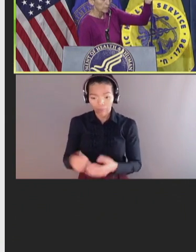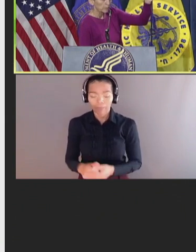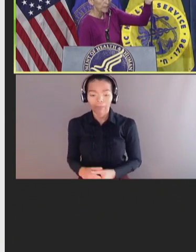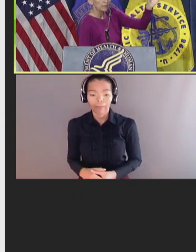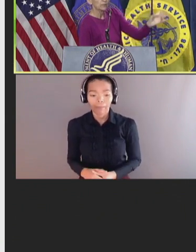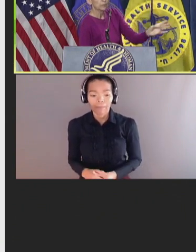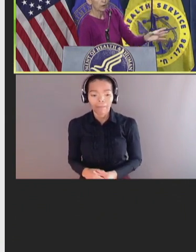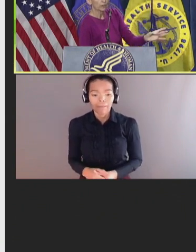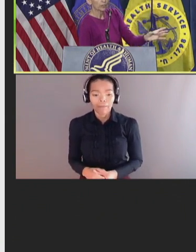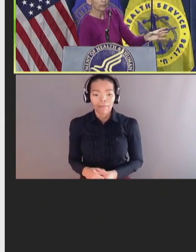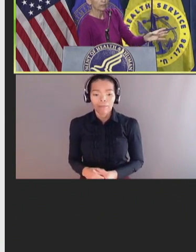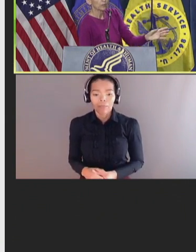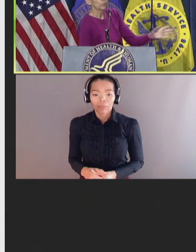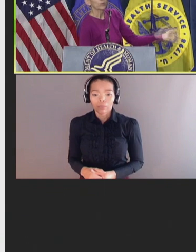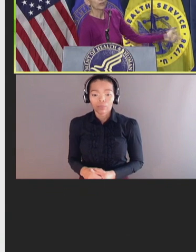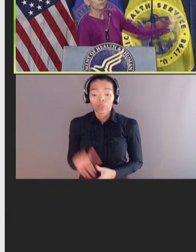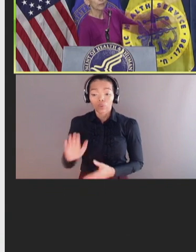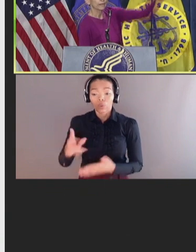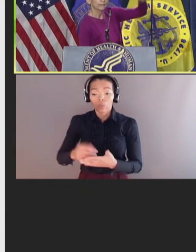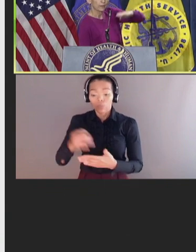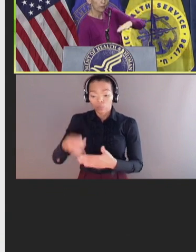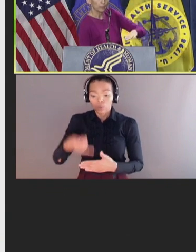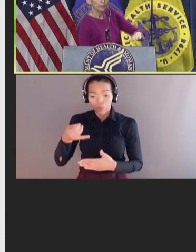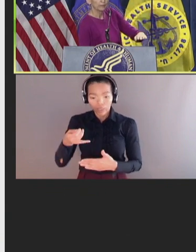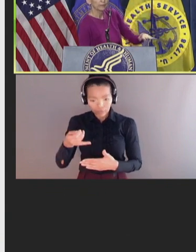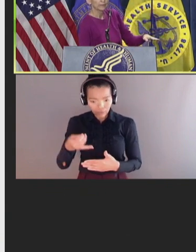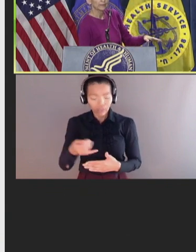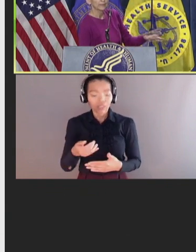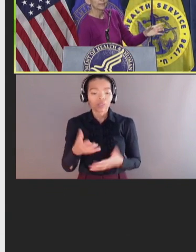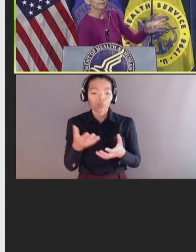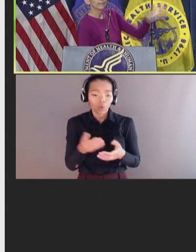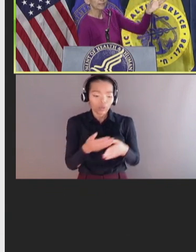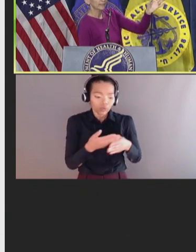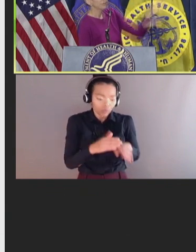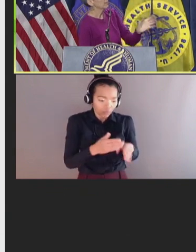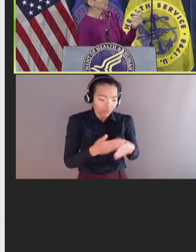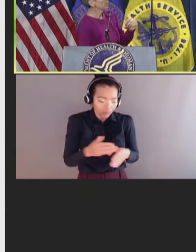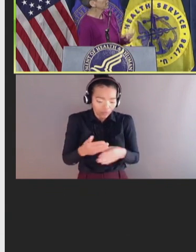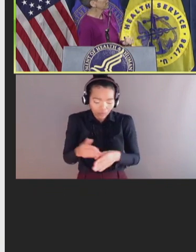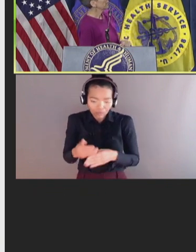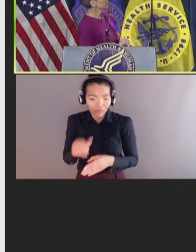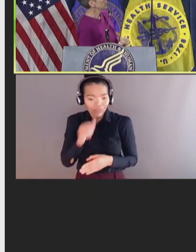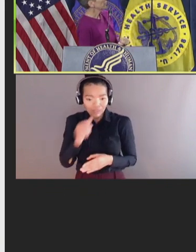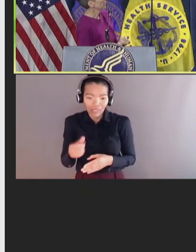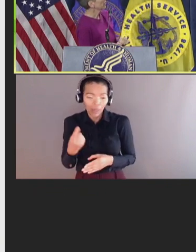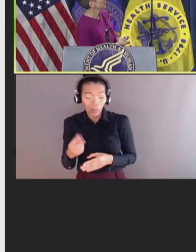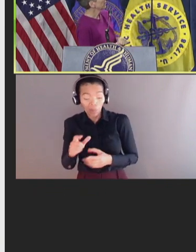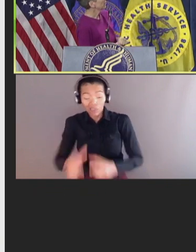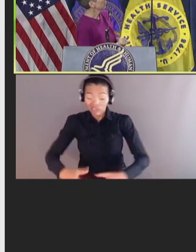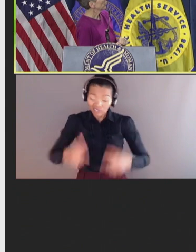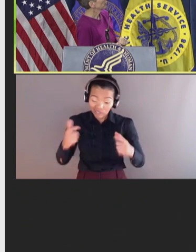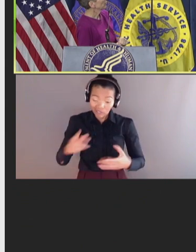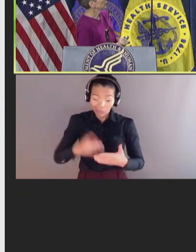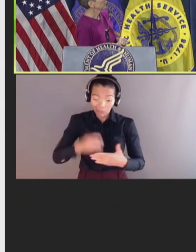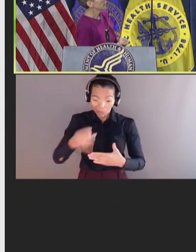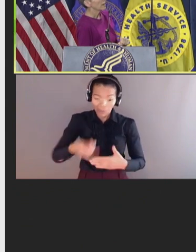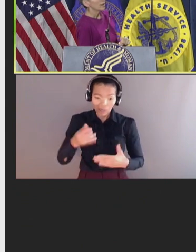piece your projects. Don't try to bite off the whole piece, right? And we can get more into that in the discussion.